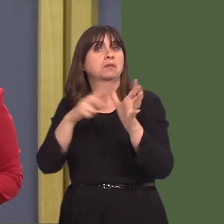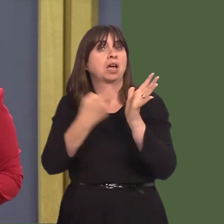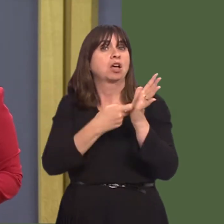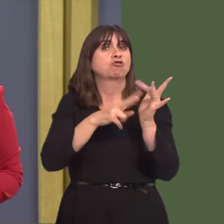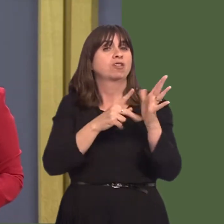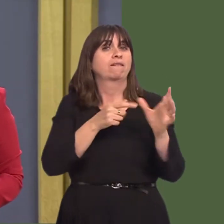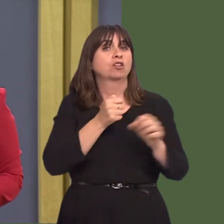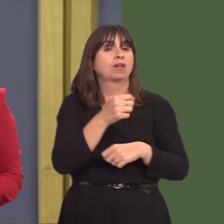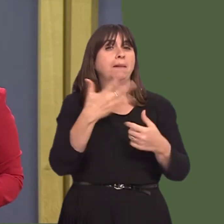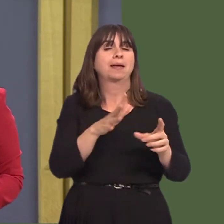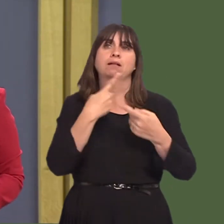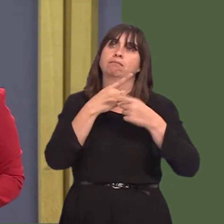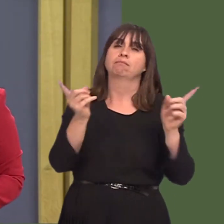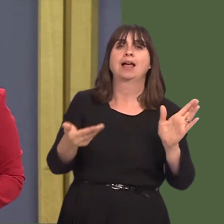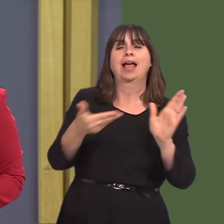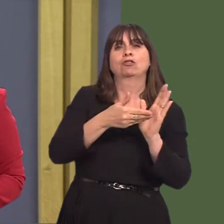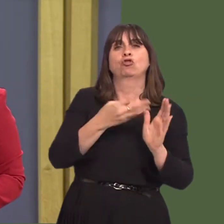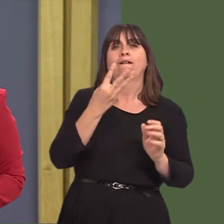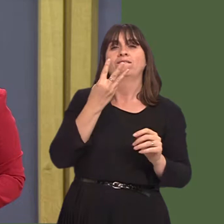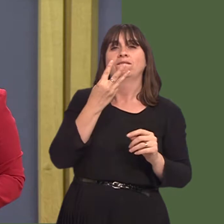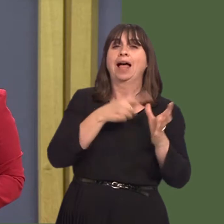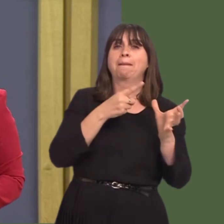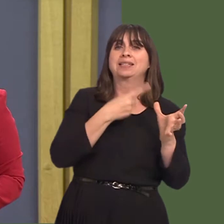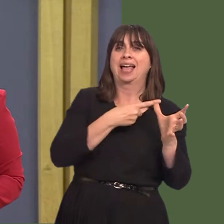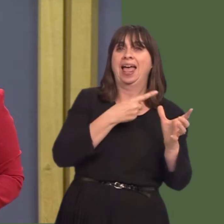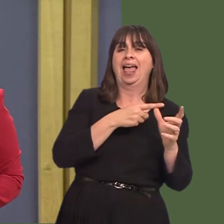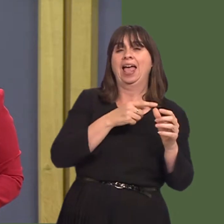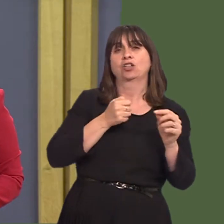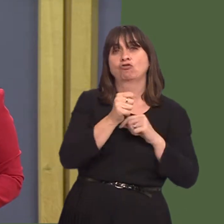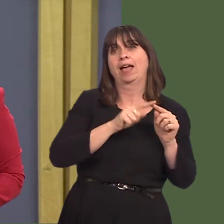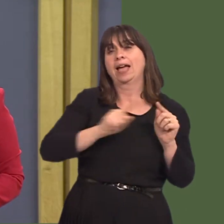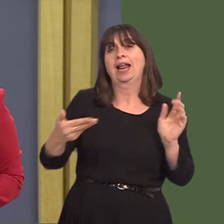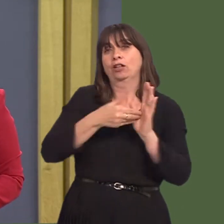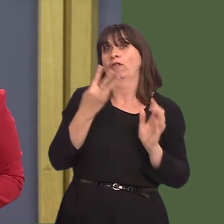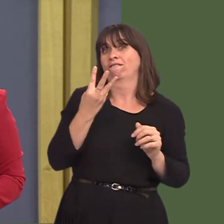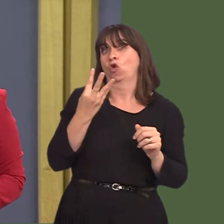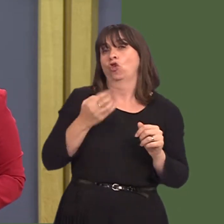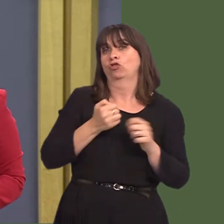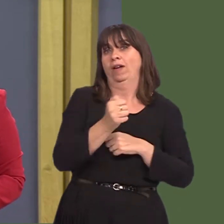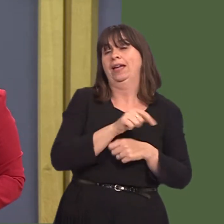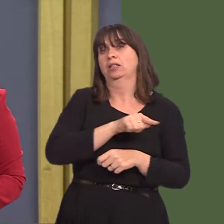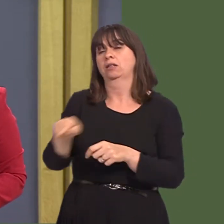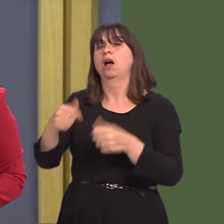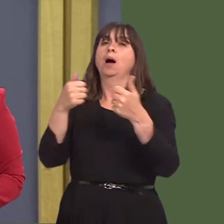four Sunday train services from Aberdare, with a first service that now reaches Cardiff before 10.00 a.m.